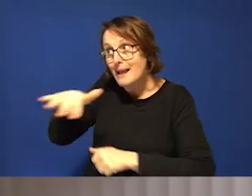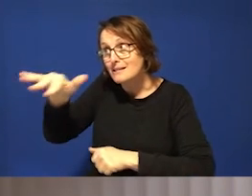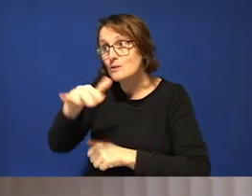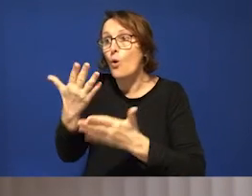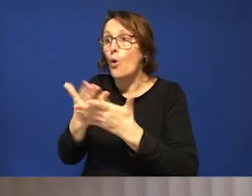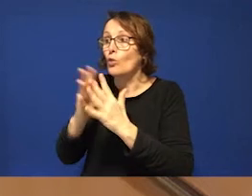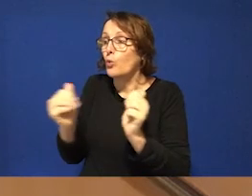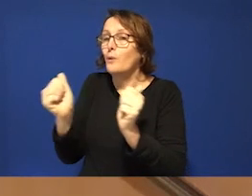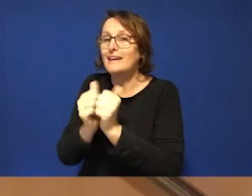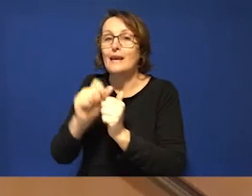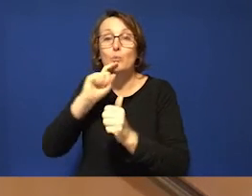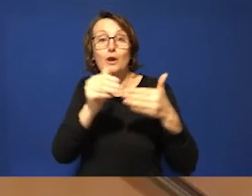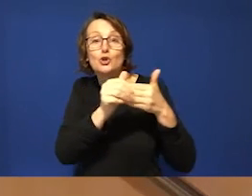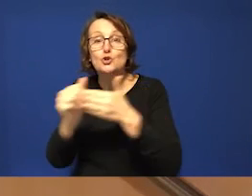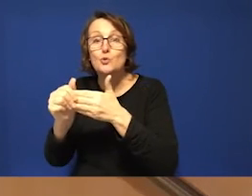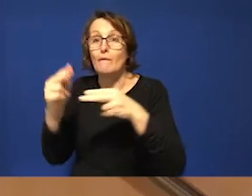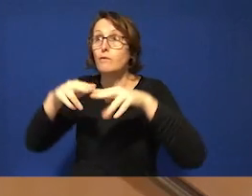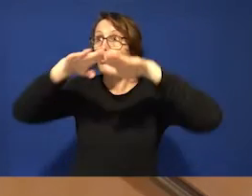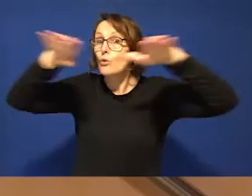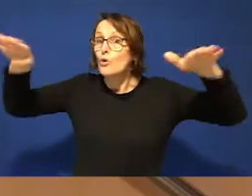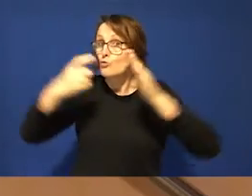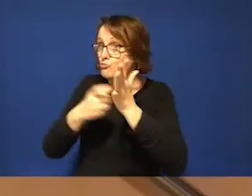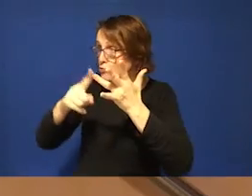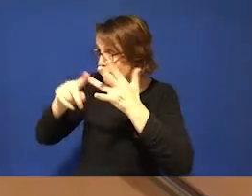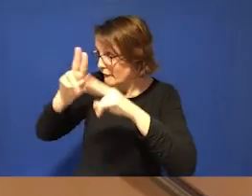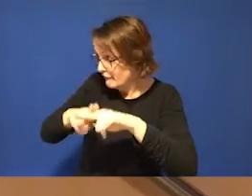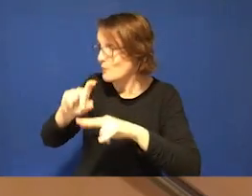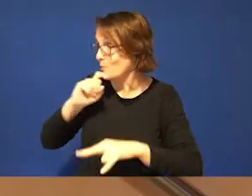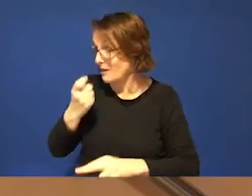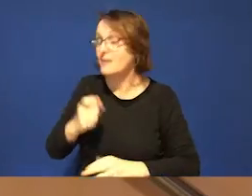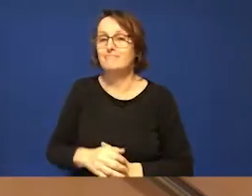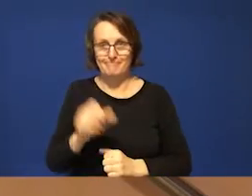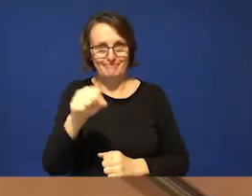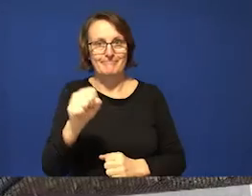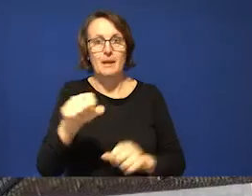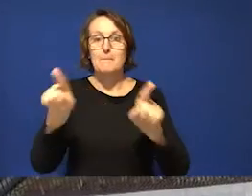a behind the scenes tour of the roof. They understand it, as well as one in the press galleries.